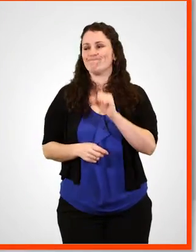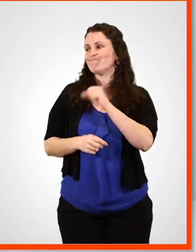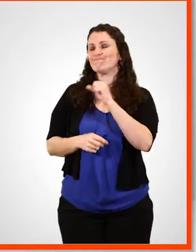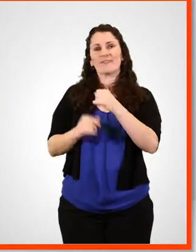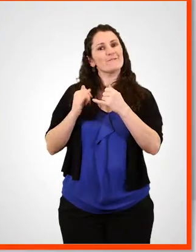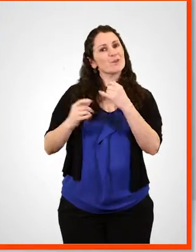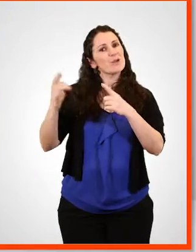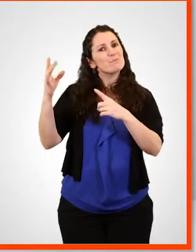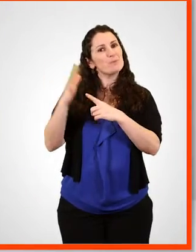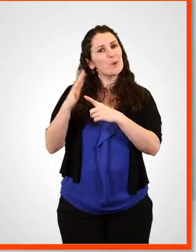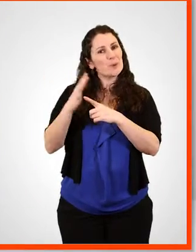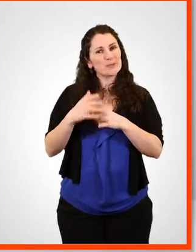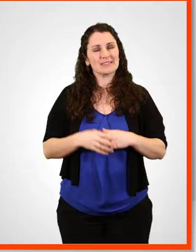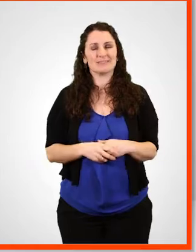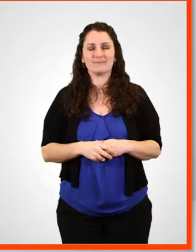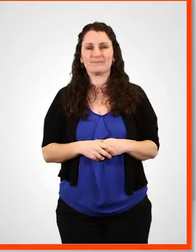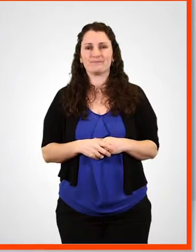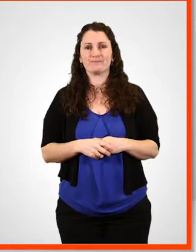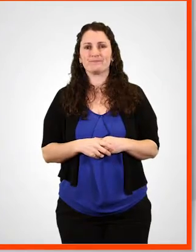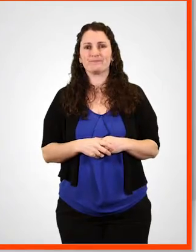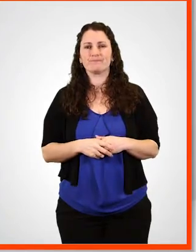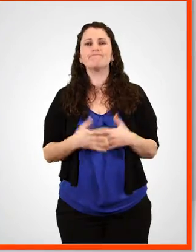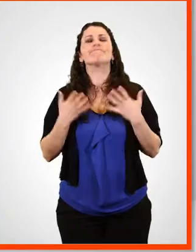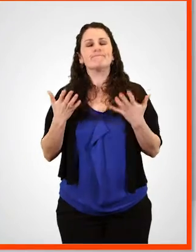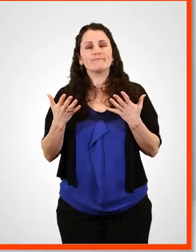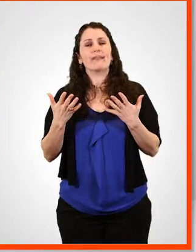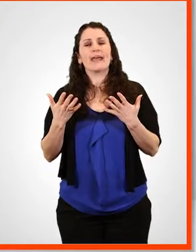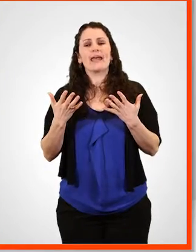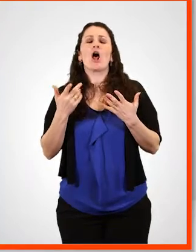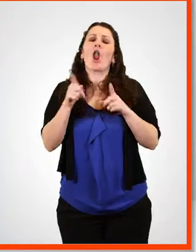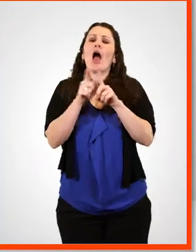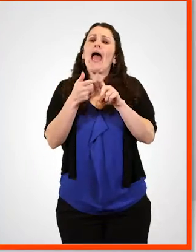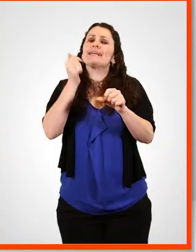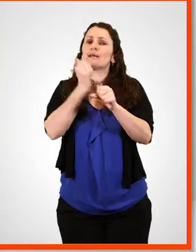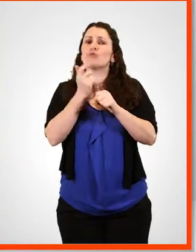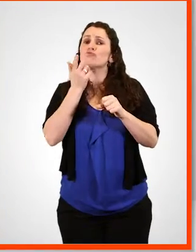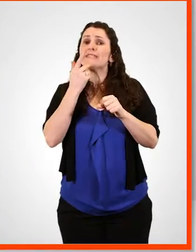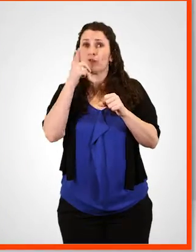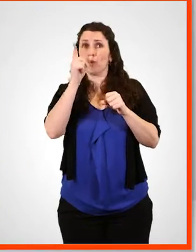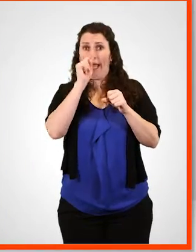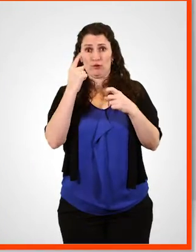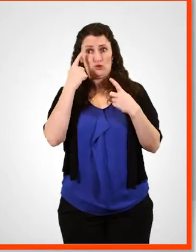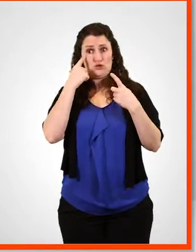because we were talking about if you can do something through the air, like blending and segmenting,